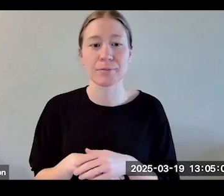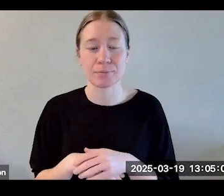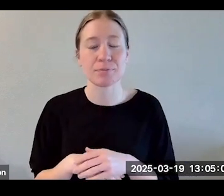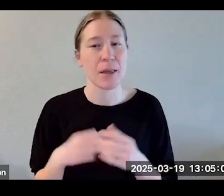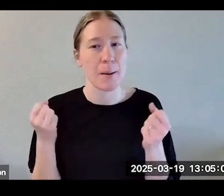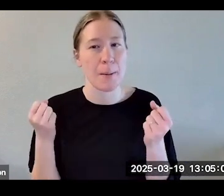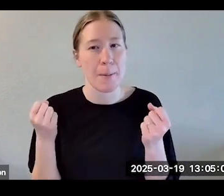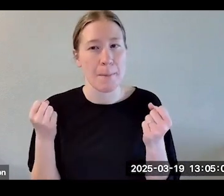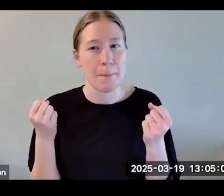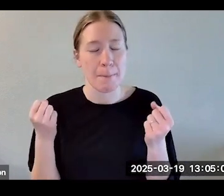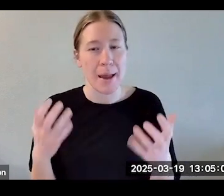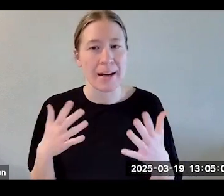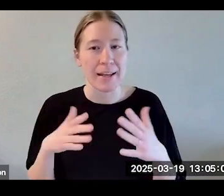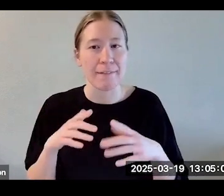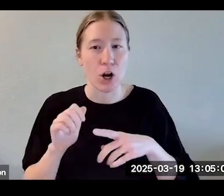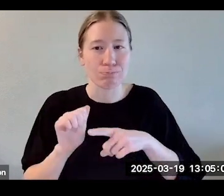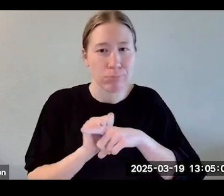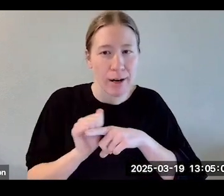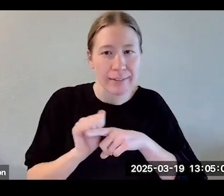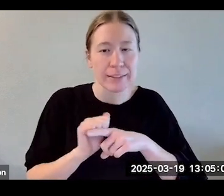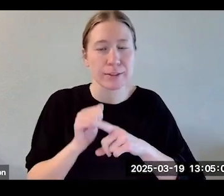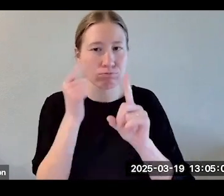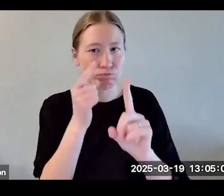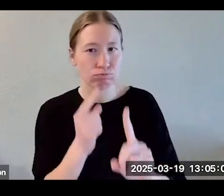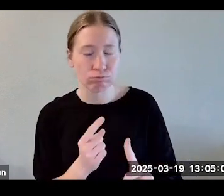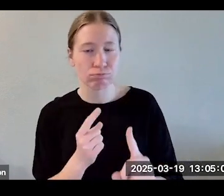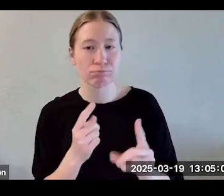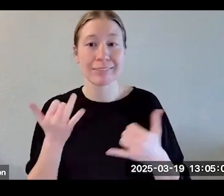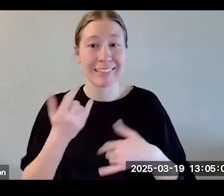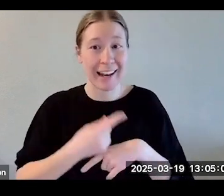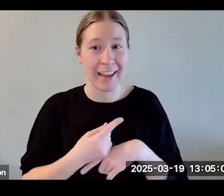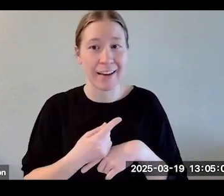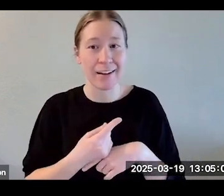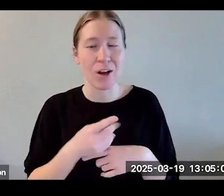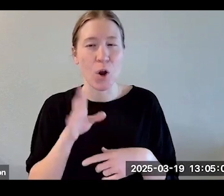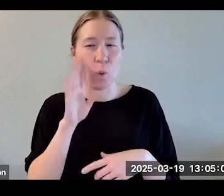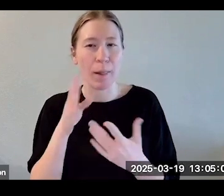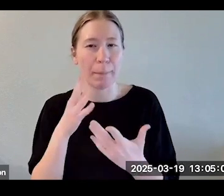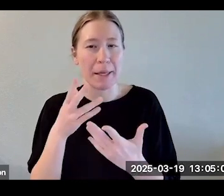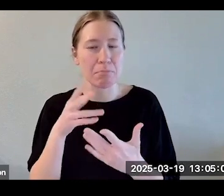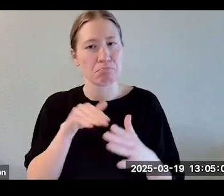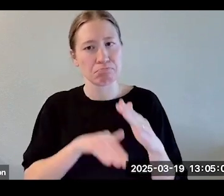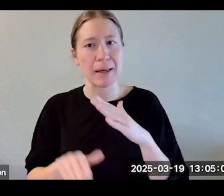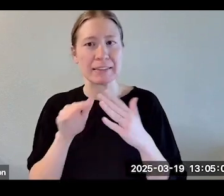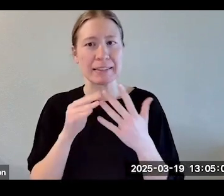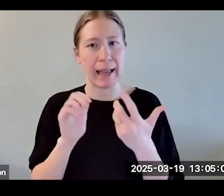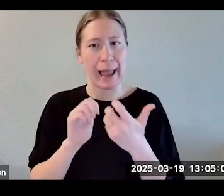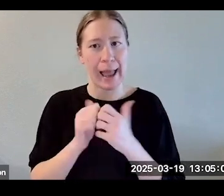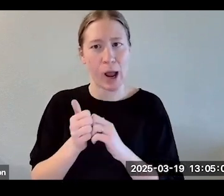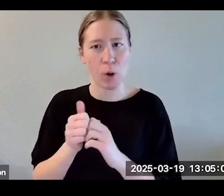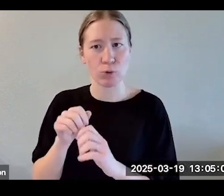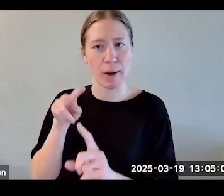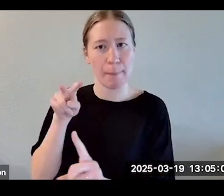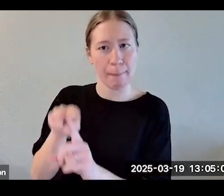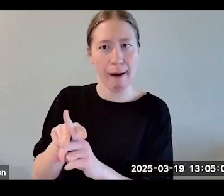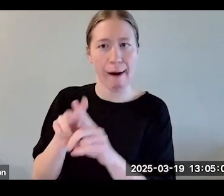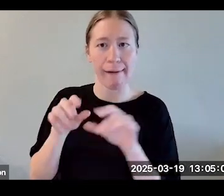in this general section and in our demo are going to be basically applying these standardized practices